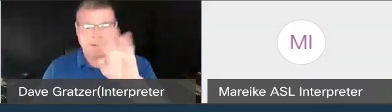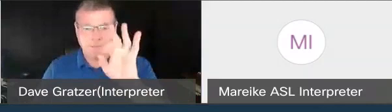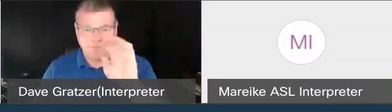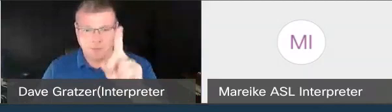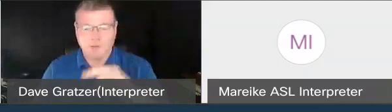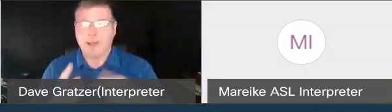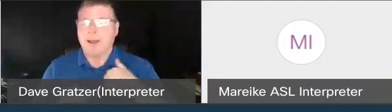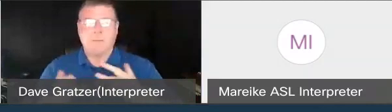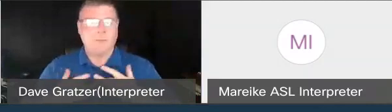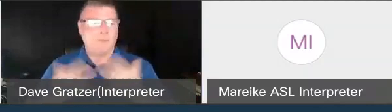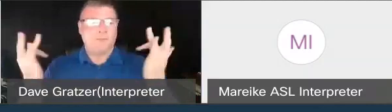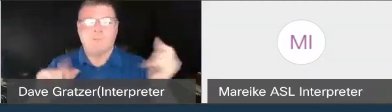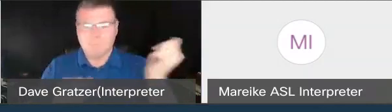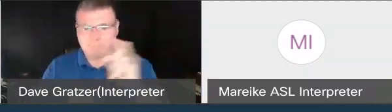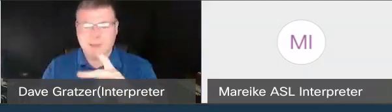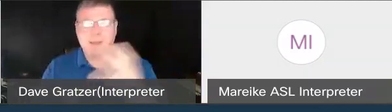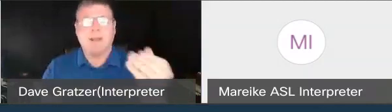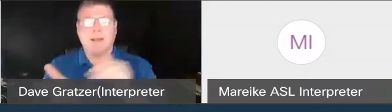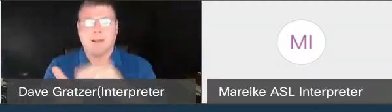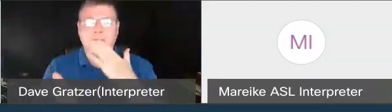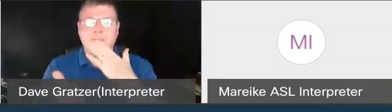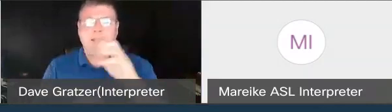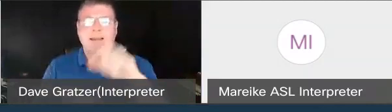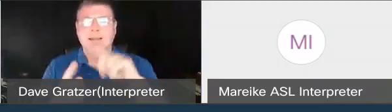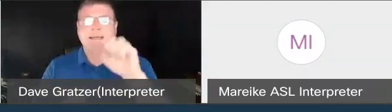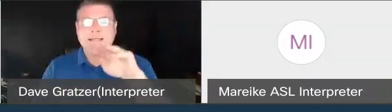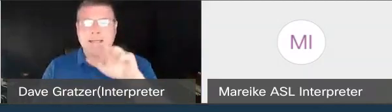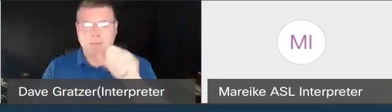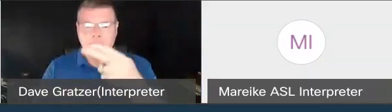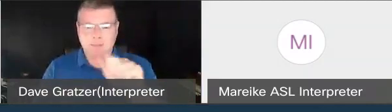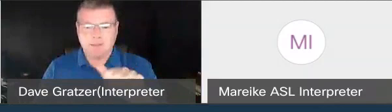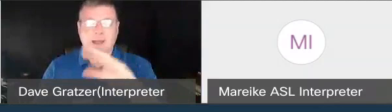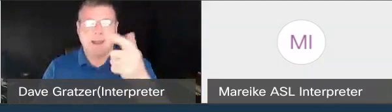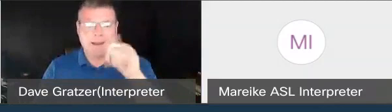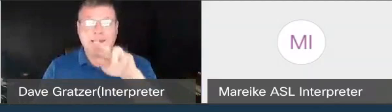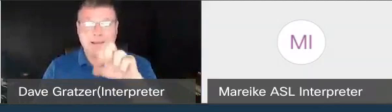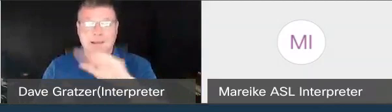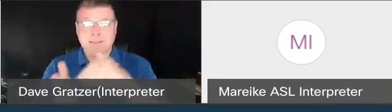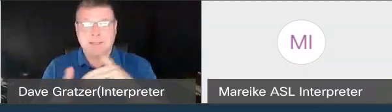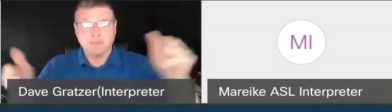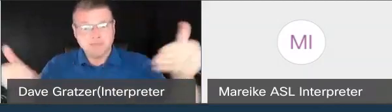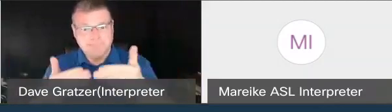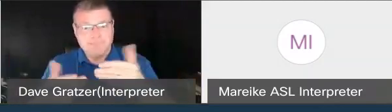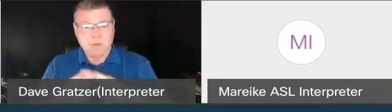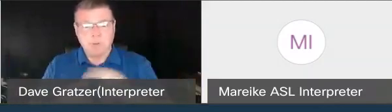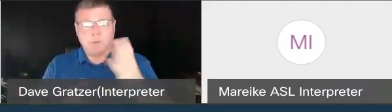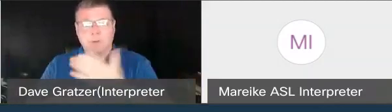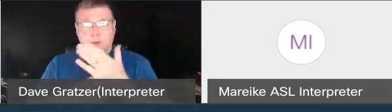to be back to talk, and thanks again to SAMHSA and the GAINS Center for this invitation to share some experiences.